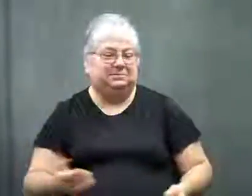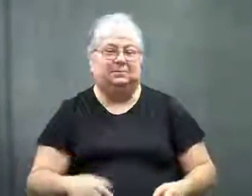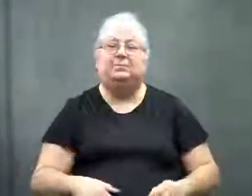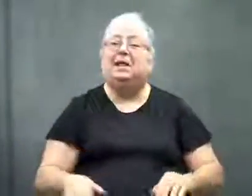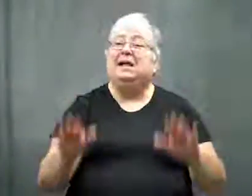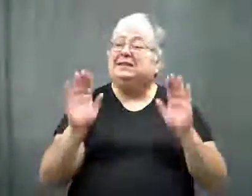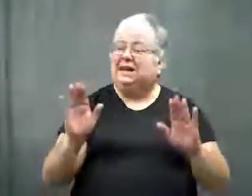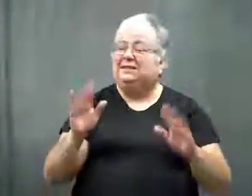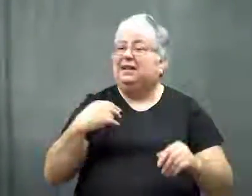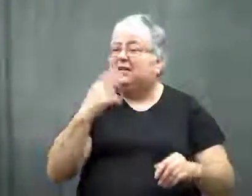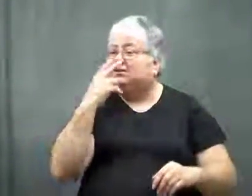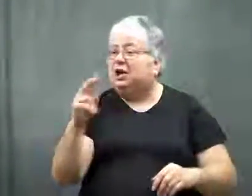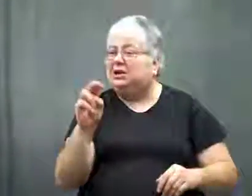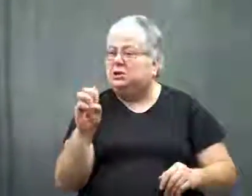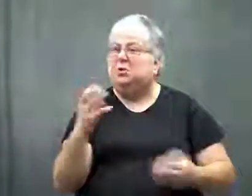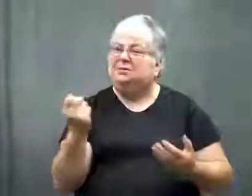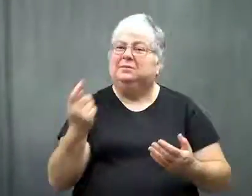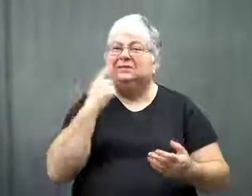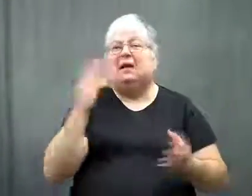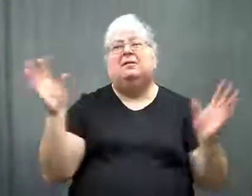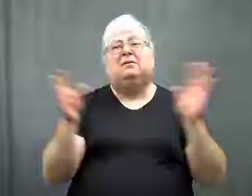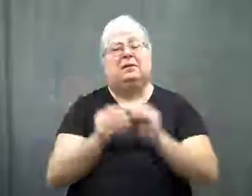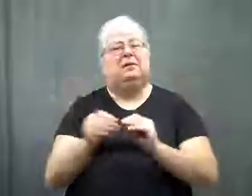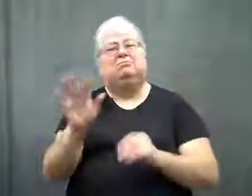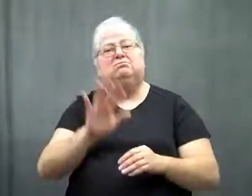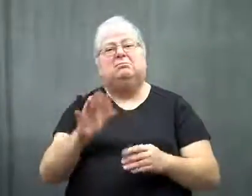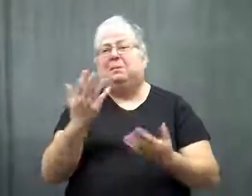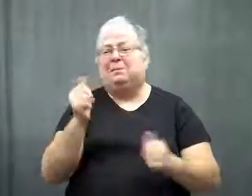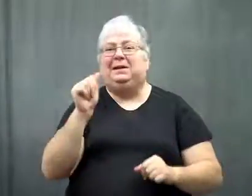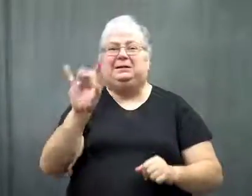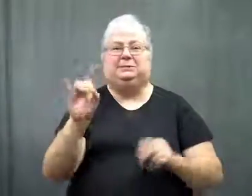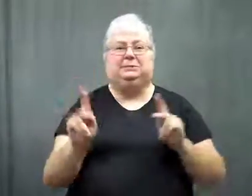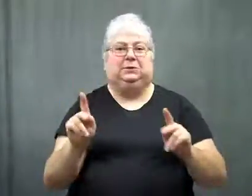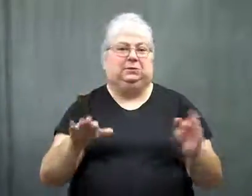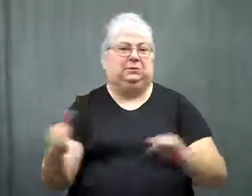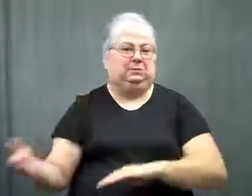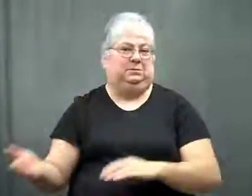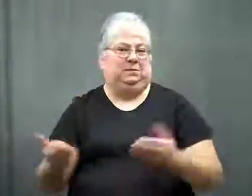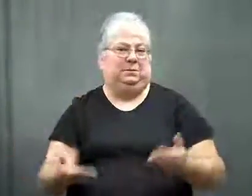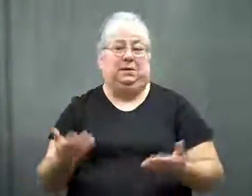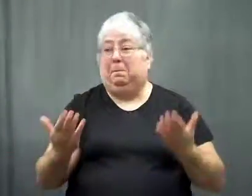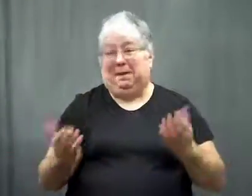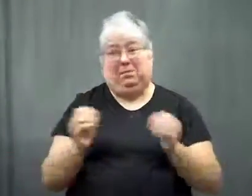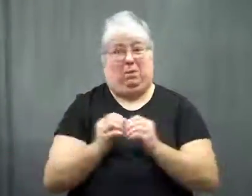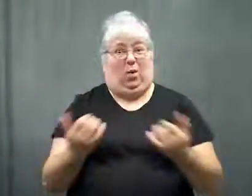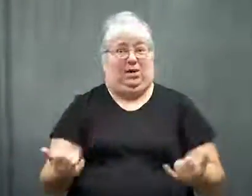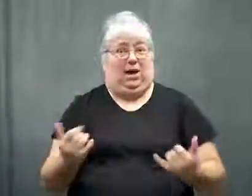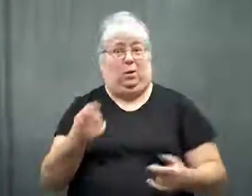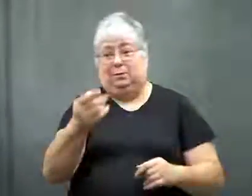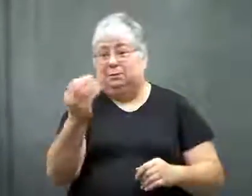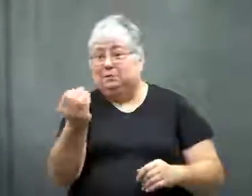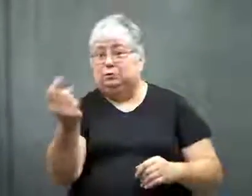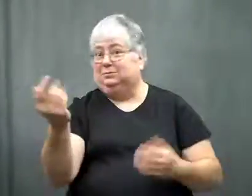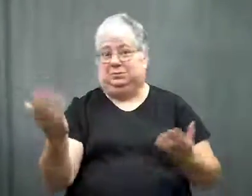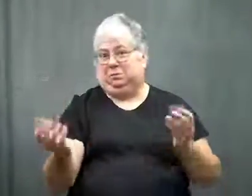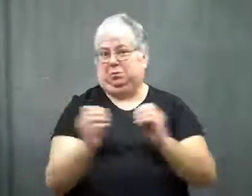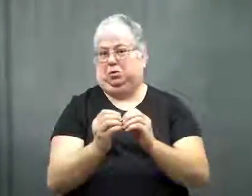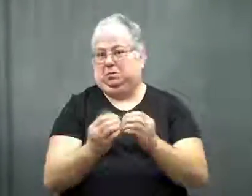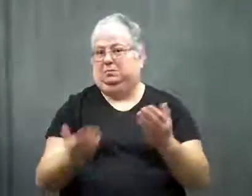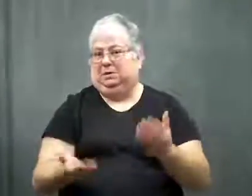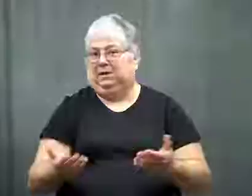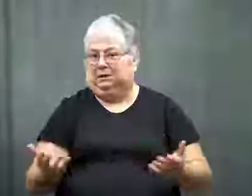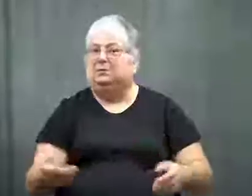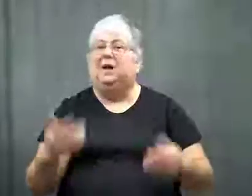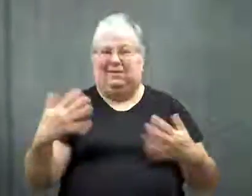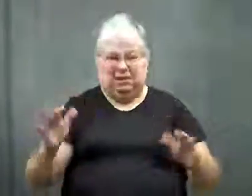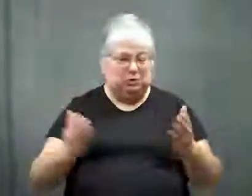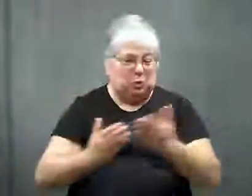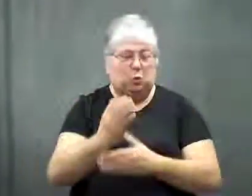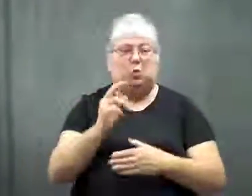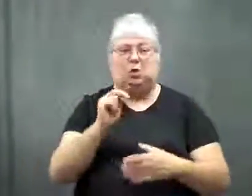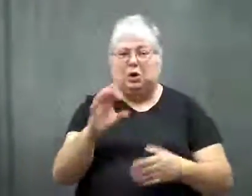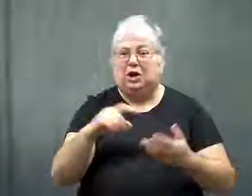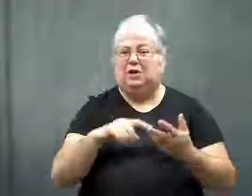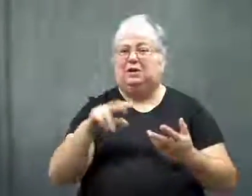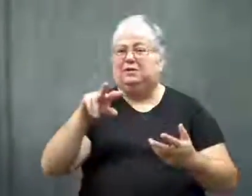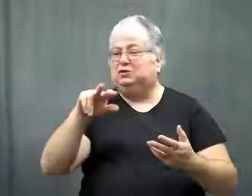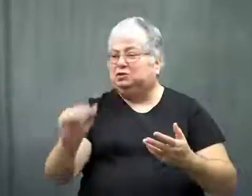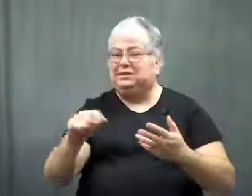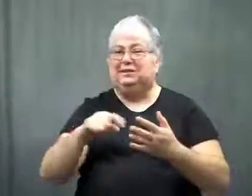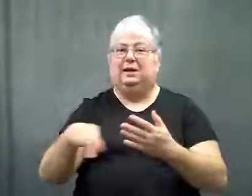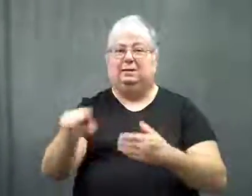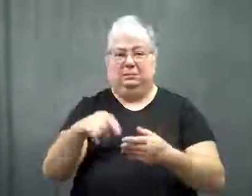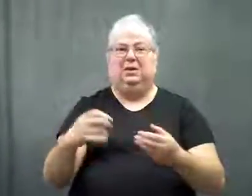On Sunday, there were about 18 deaths. There might be more on Monday or Tuesday.